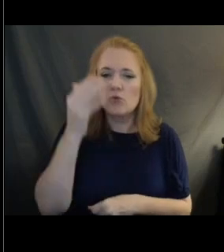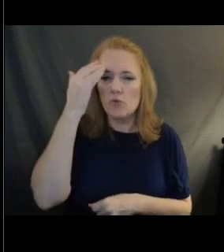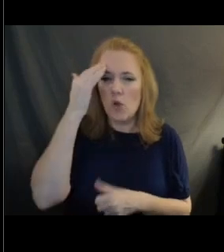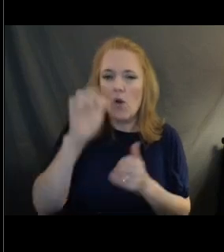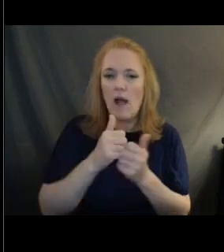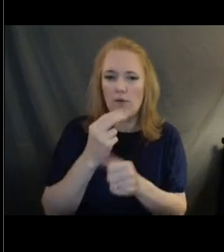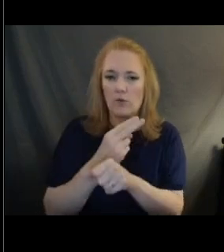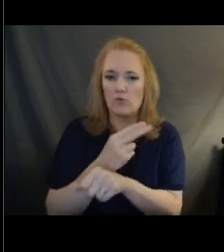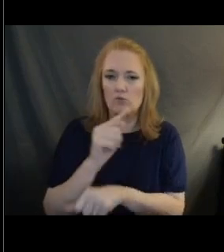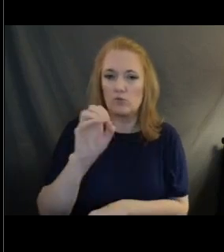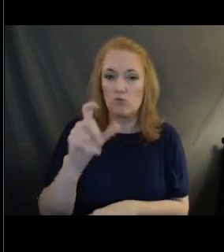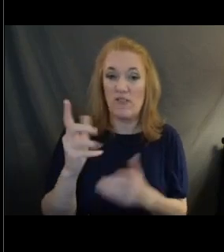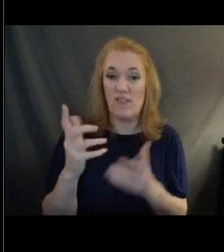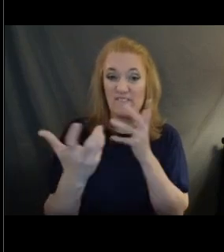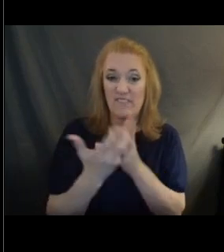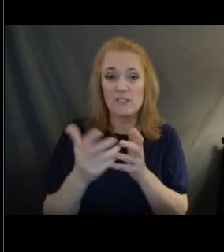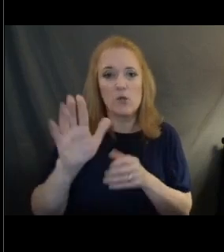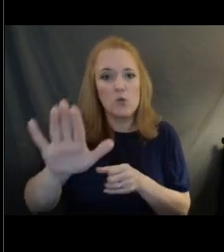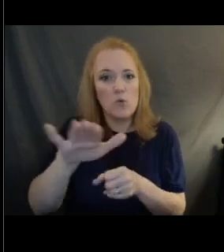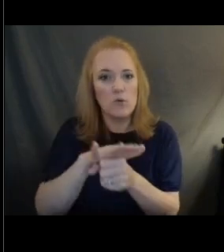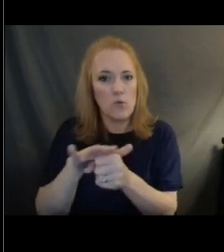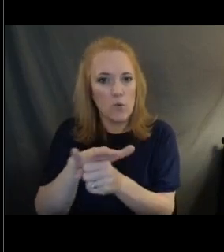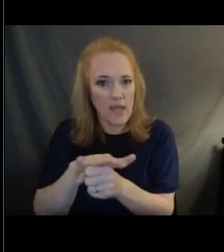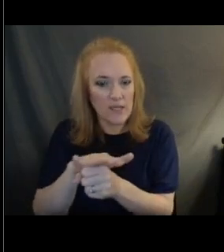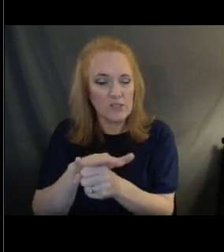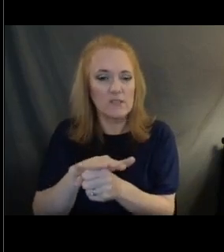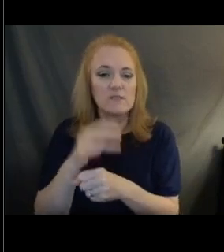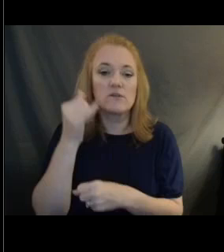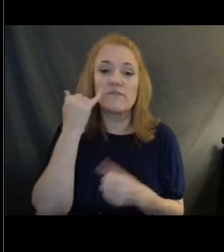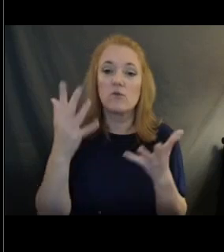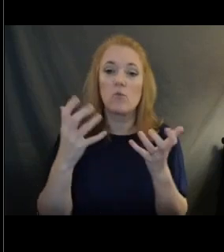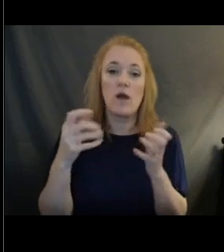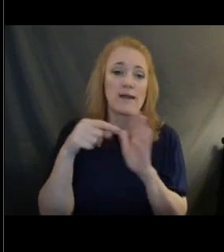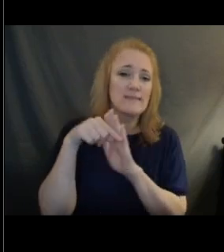and heat stress awareness. And we did, if you want to do a deeper dive into our last tool,